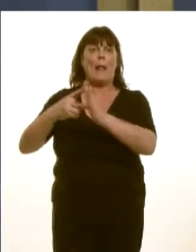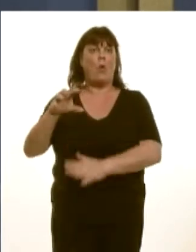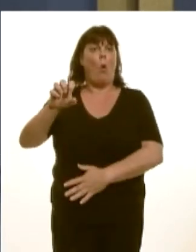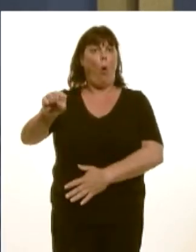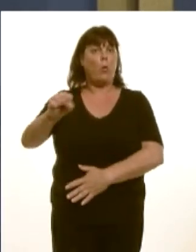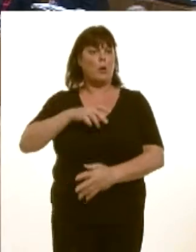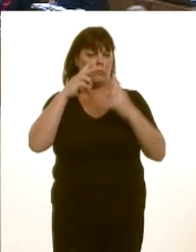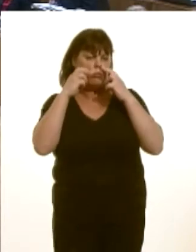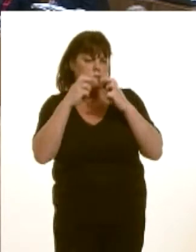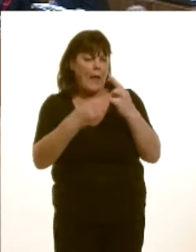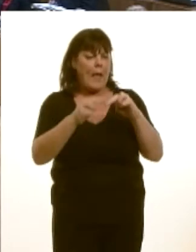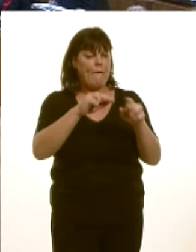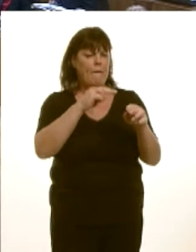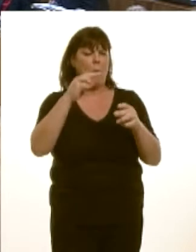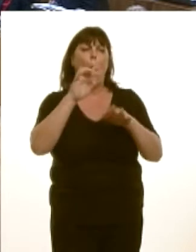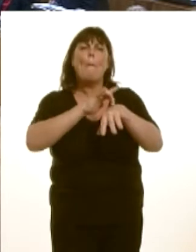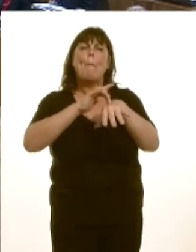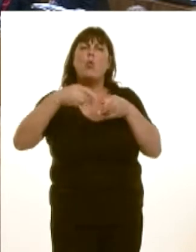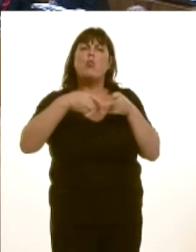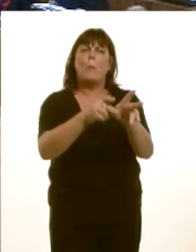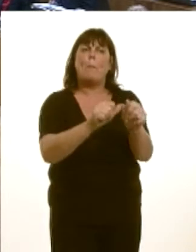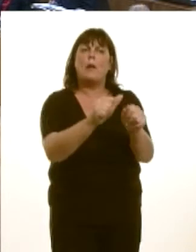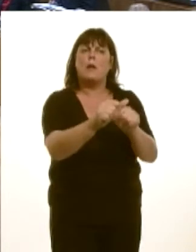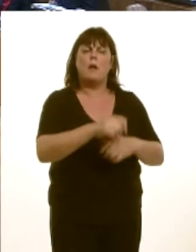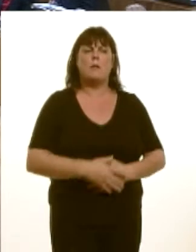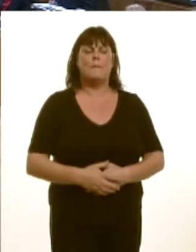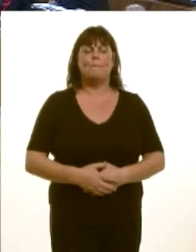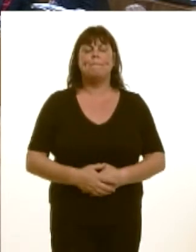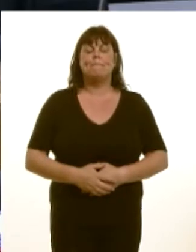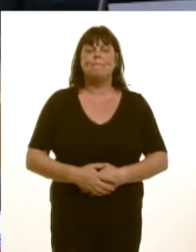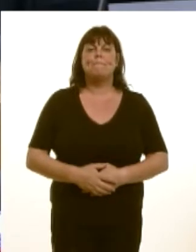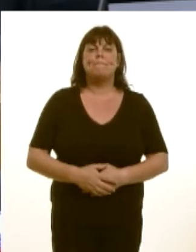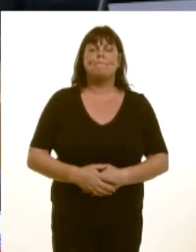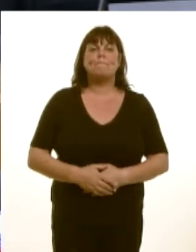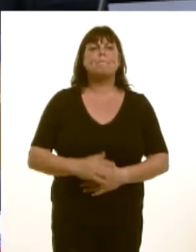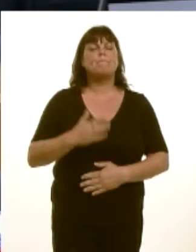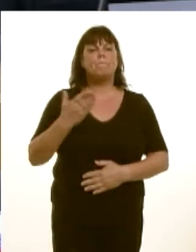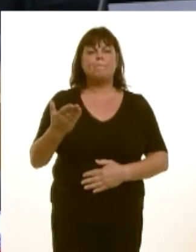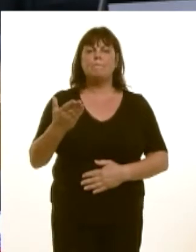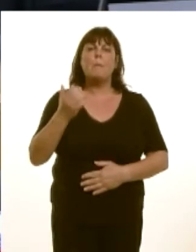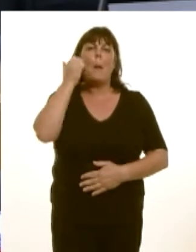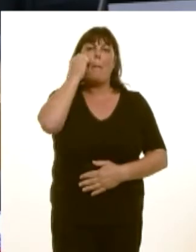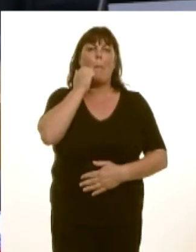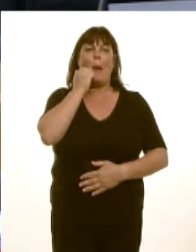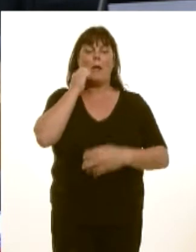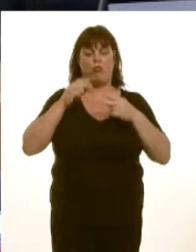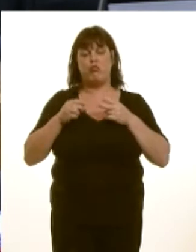Carwyn Jones: With regard to the black route, as I said, there are stages that it must go through.